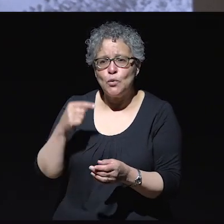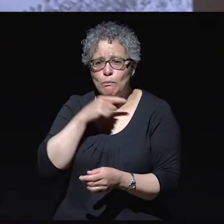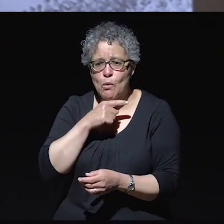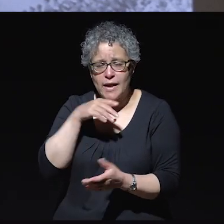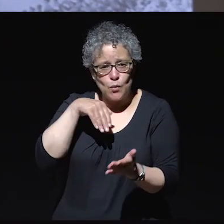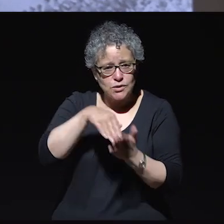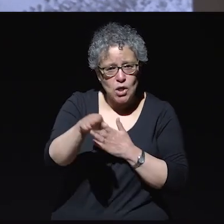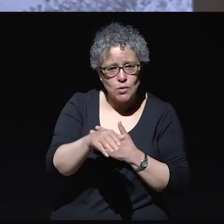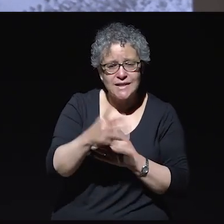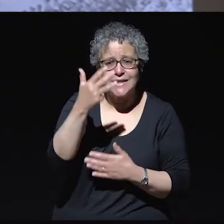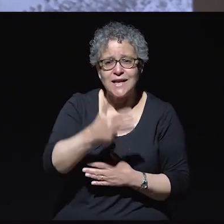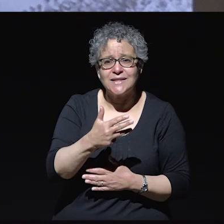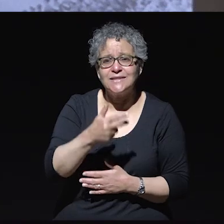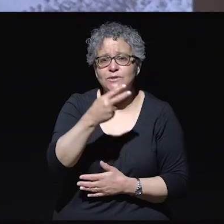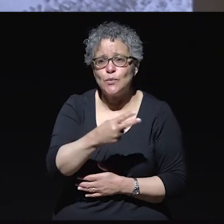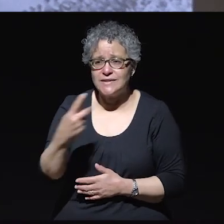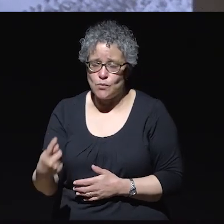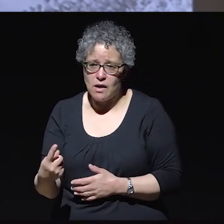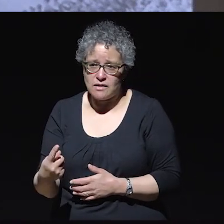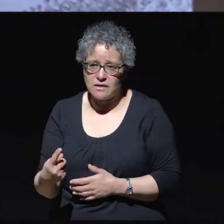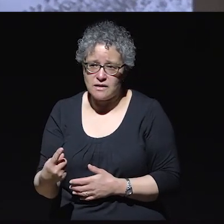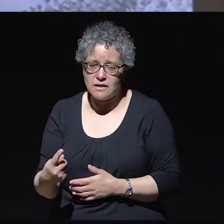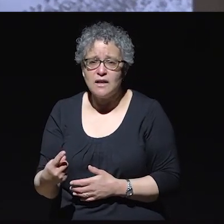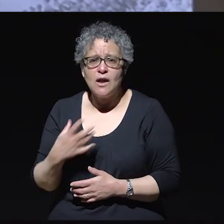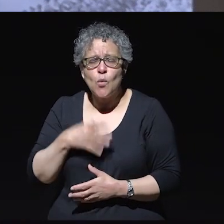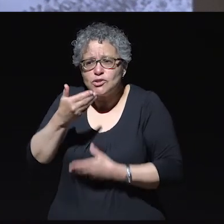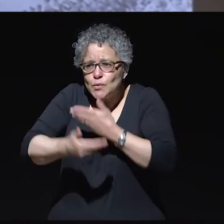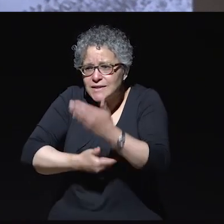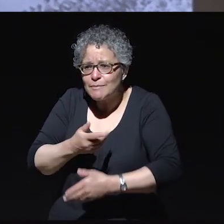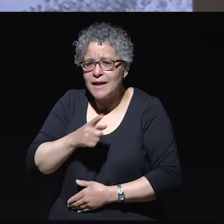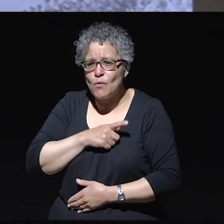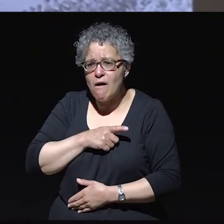and perhaps explain, in part, the great public outpouring of grief, almost,